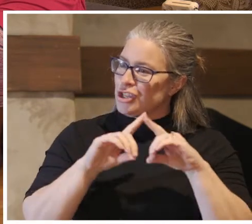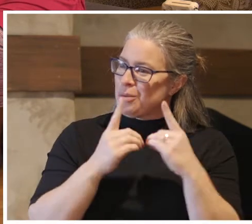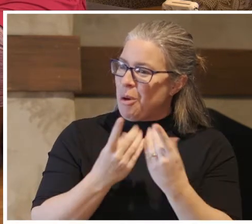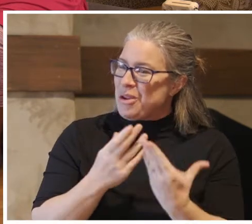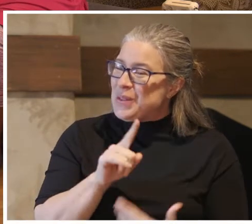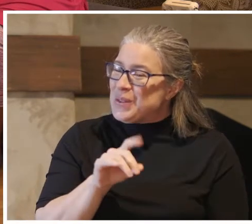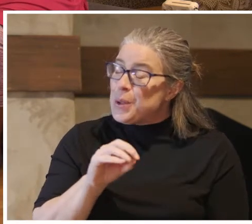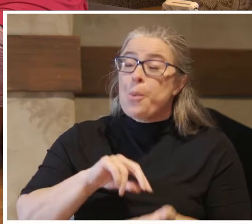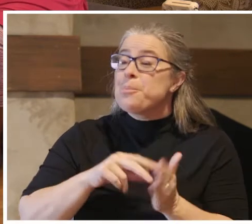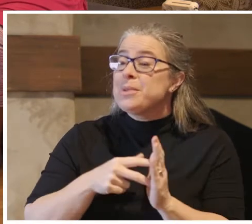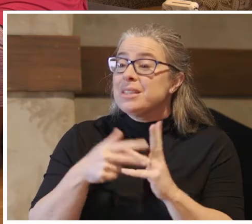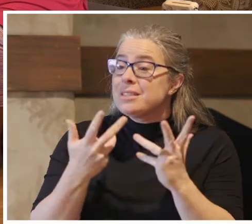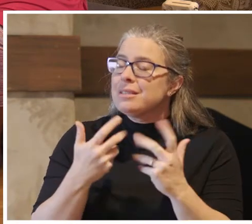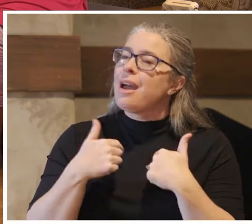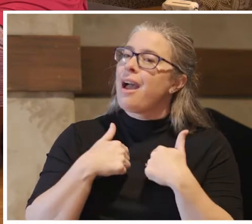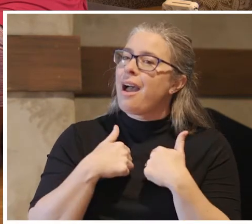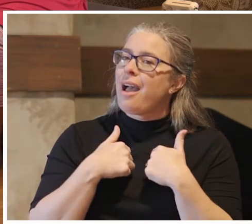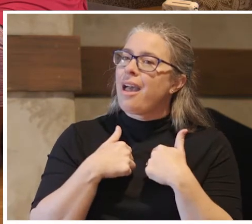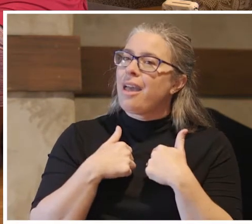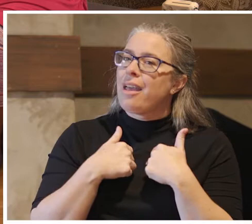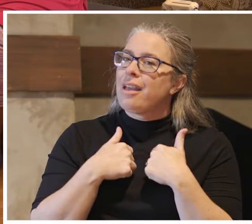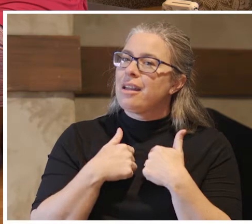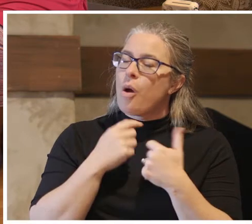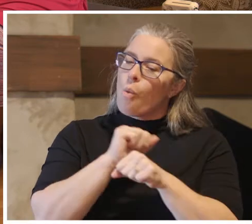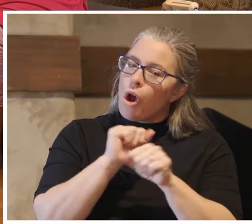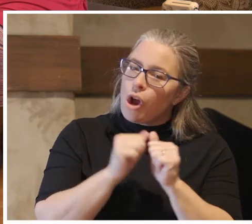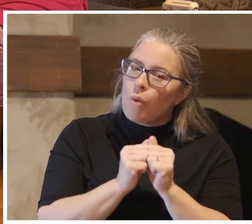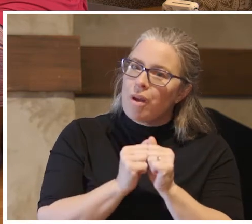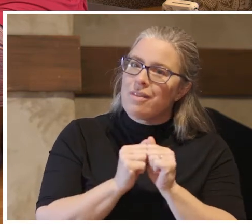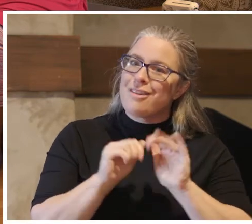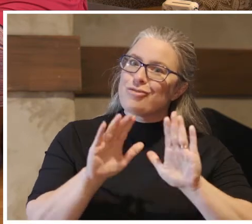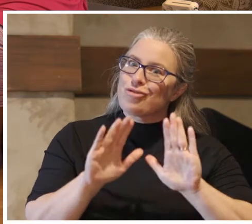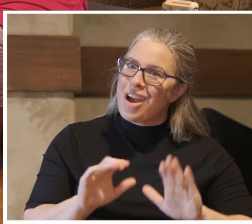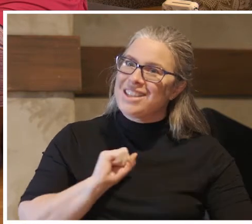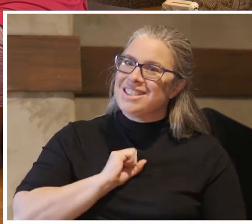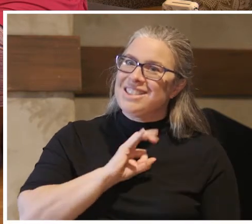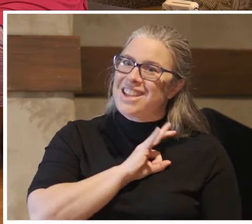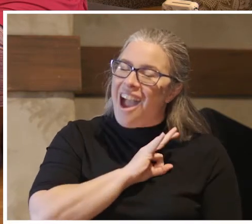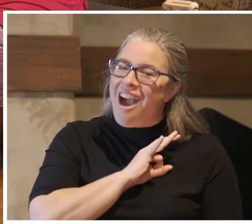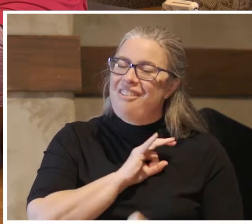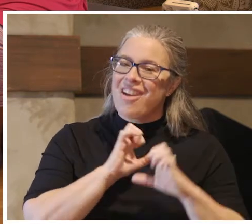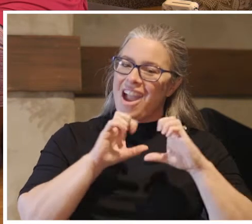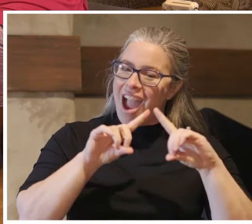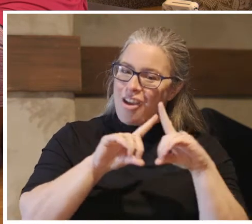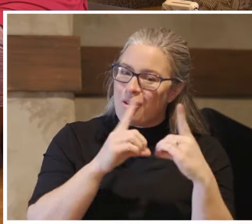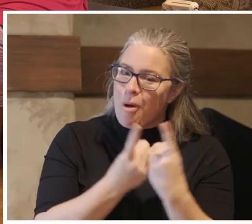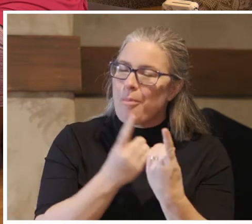at the zoo, which means I get to work with a great staff in the education department